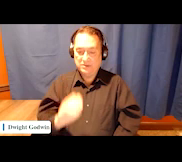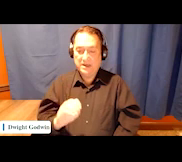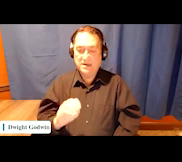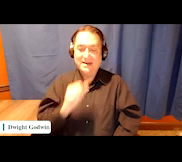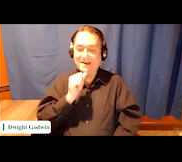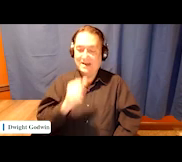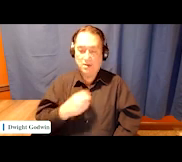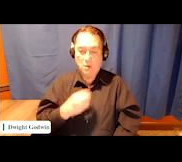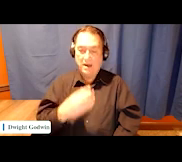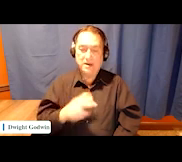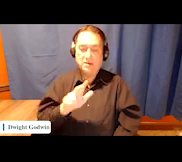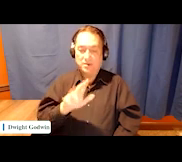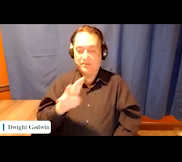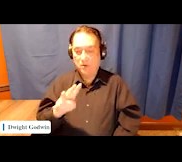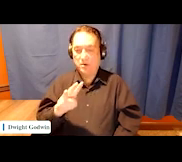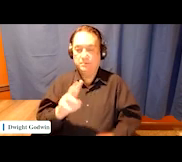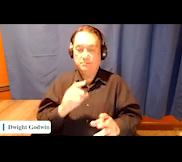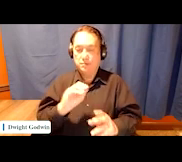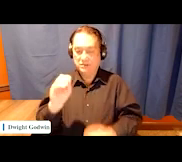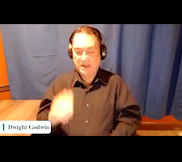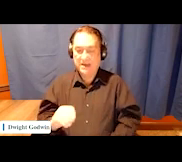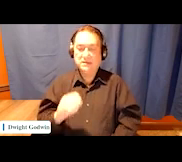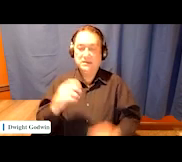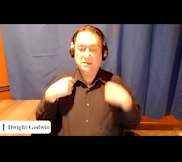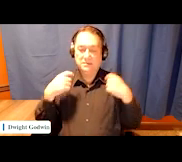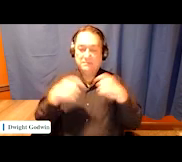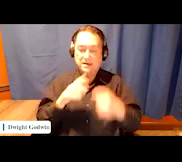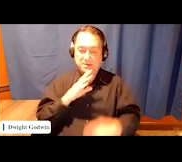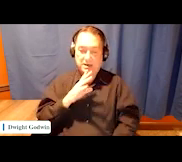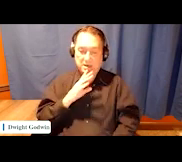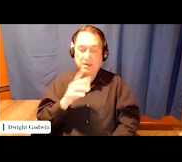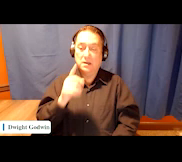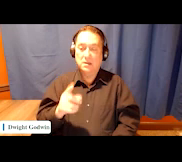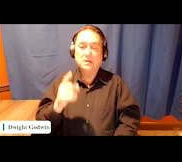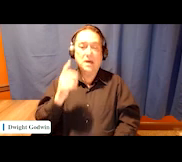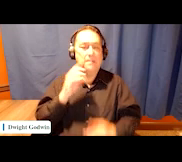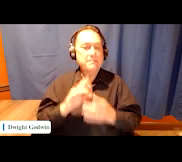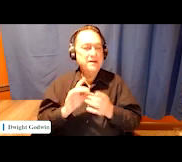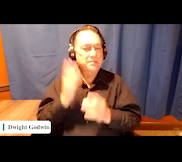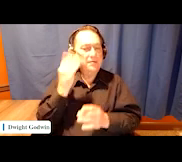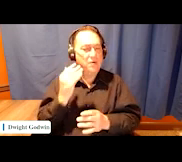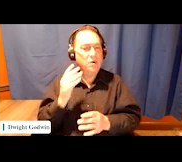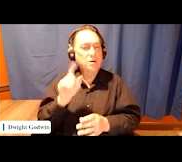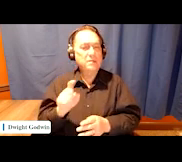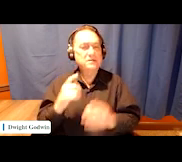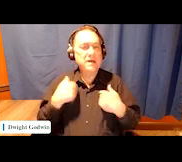And just to mention that Hartford itself, Hartford, Connecticut, is a city of about 121,000 residents.